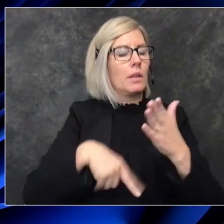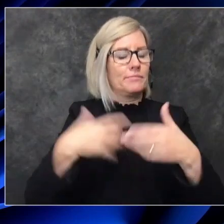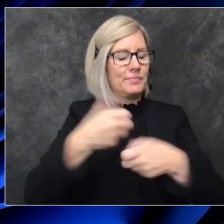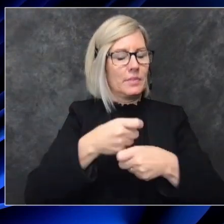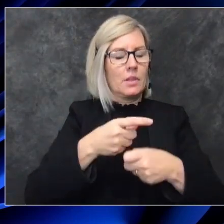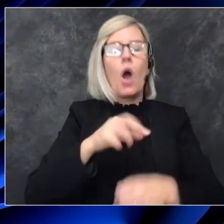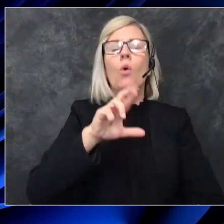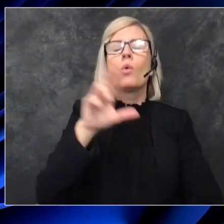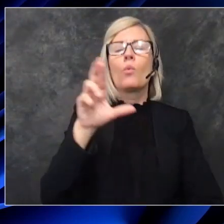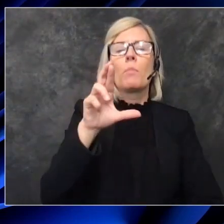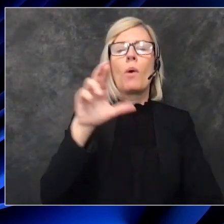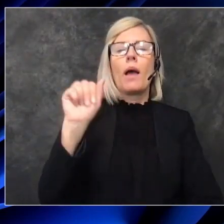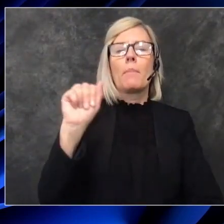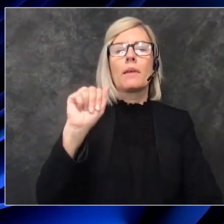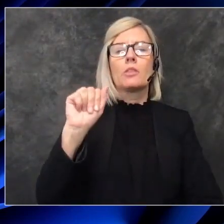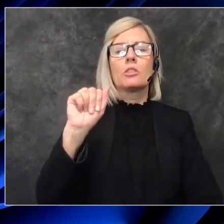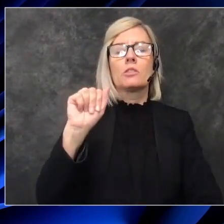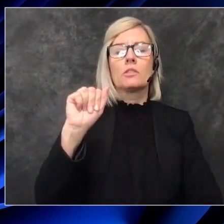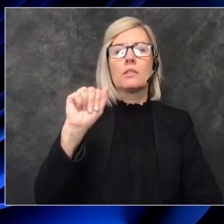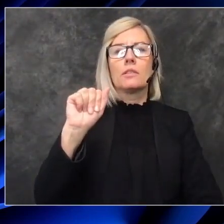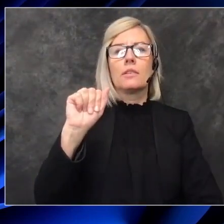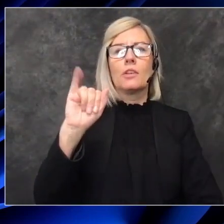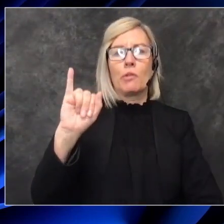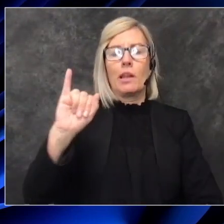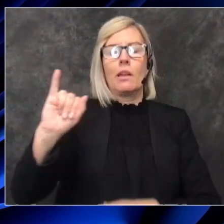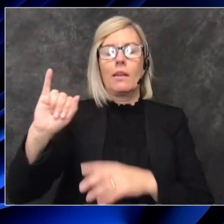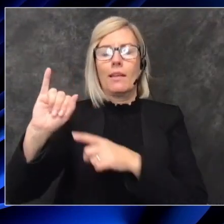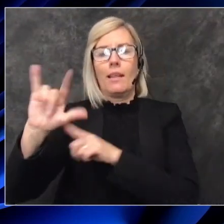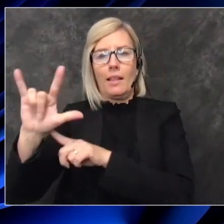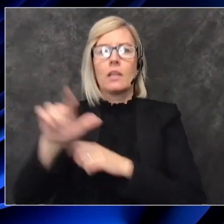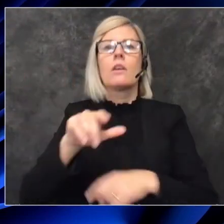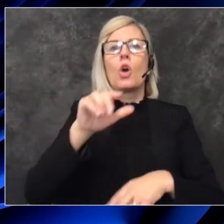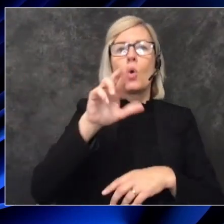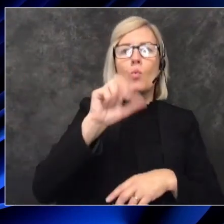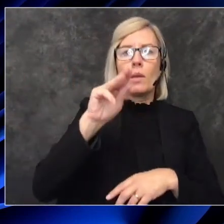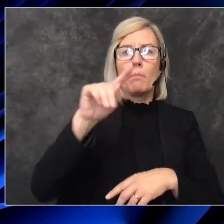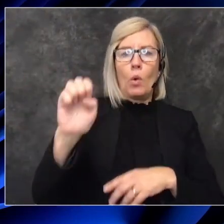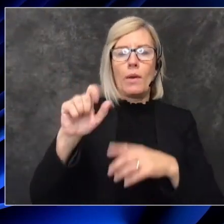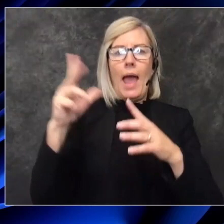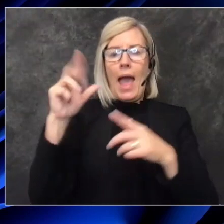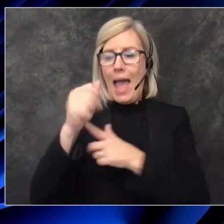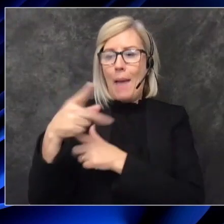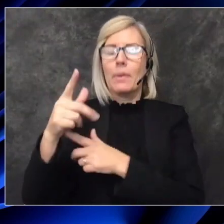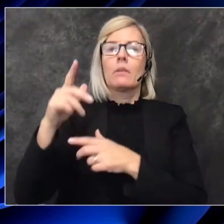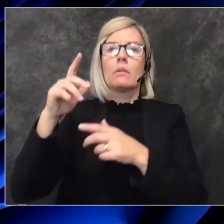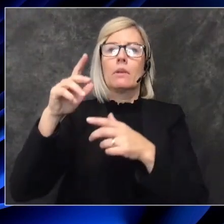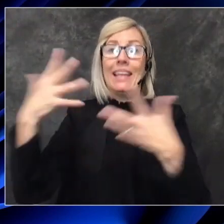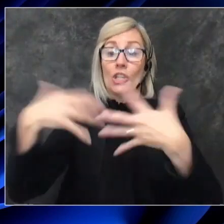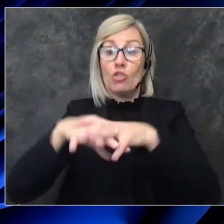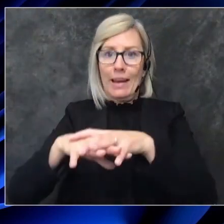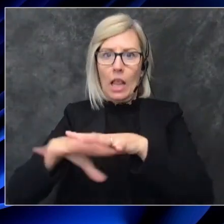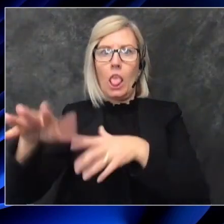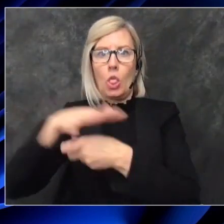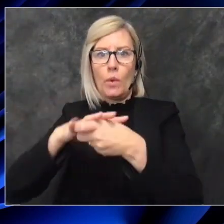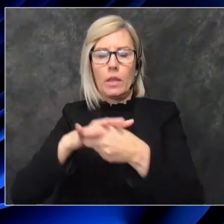integrated locally is what it is, and so for those of you who are in enterprise and want to be able to run a